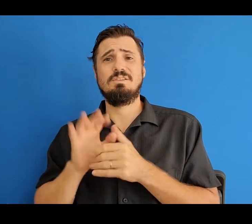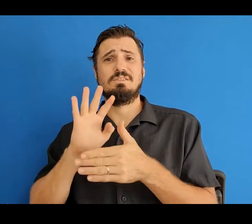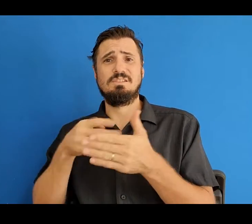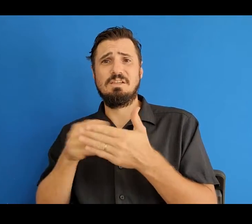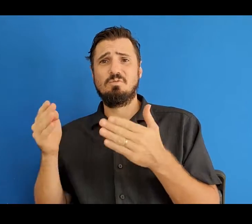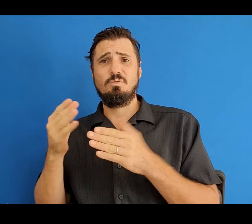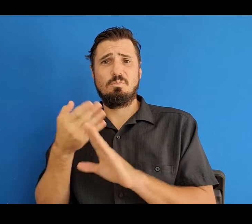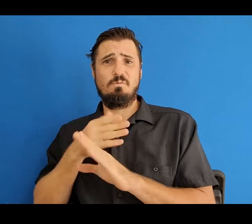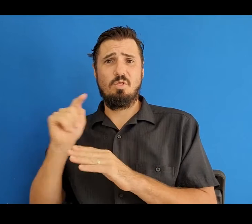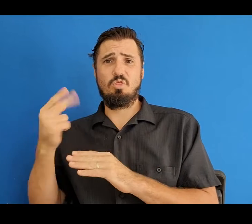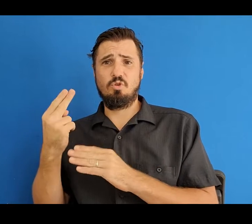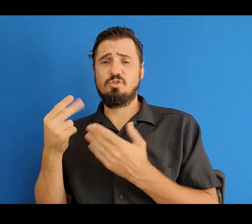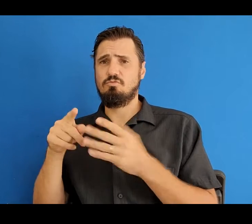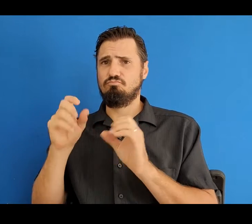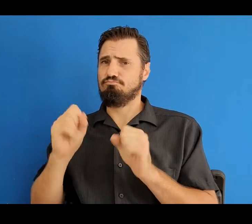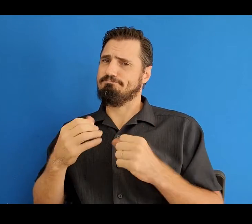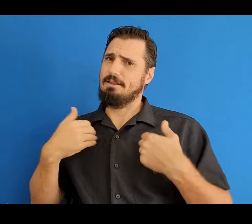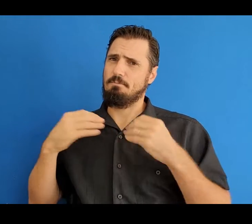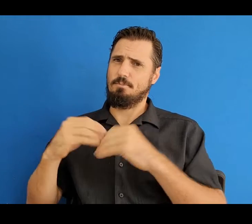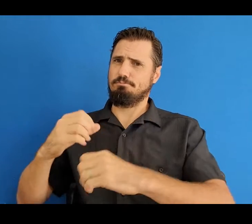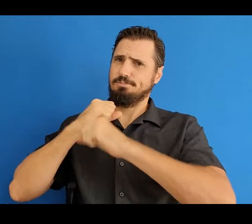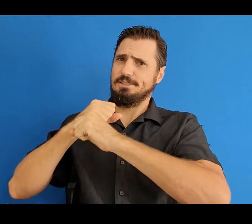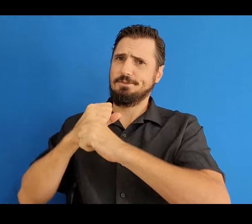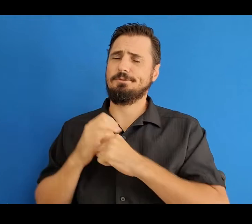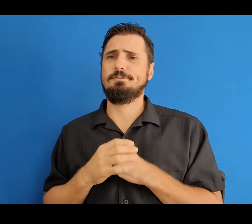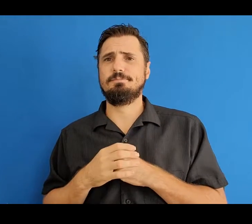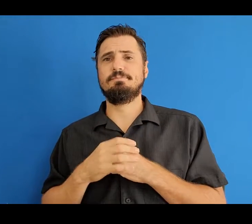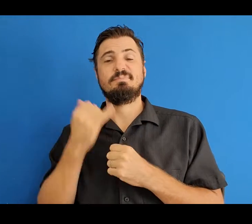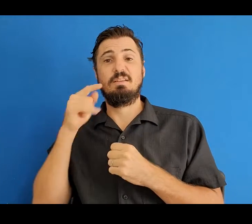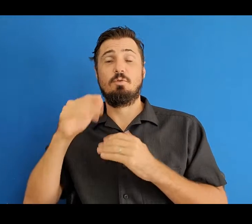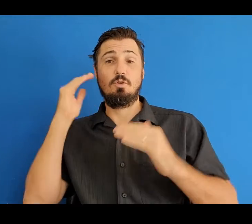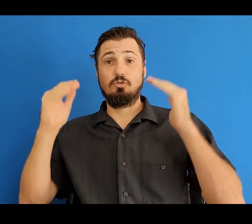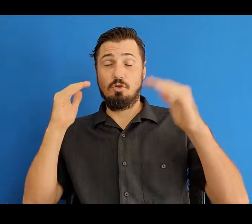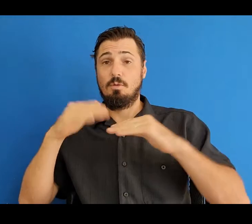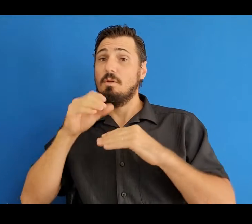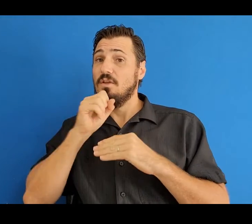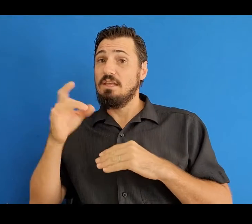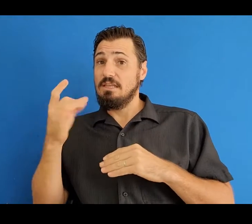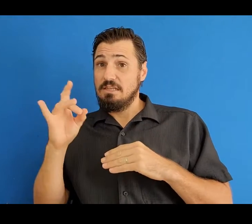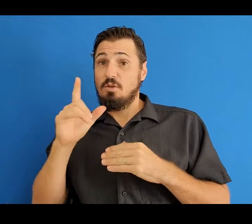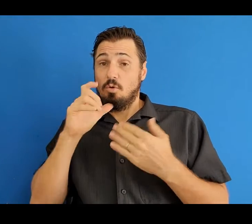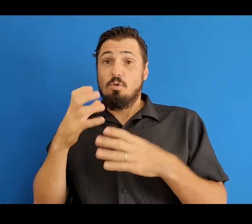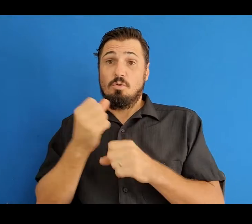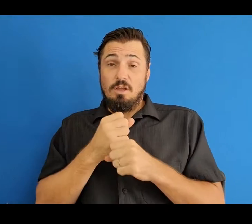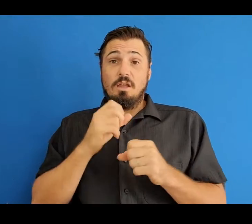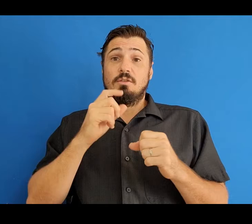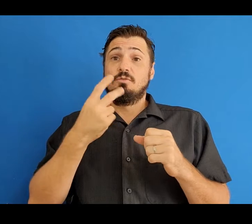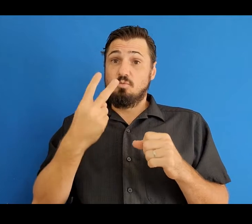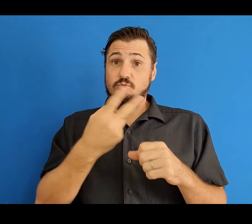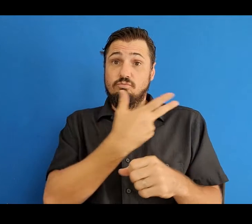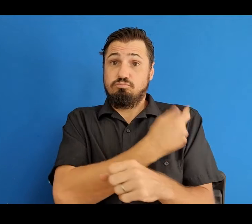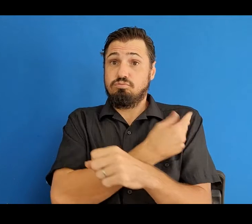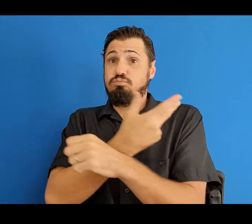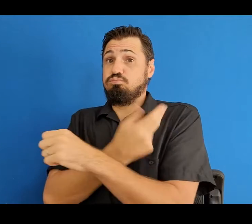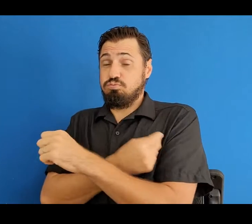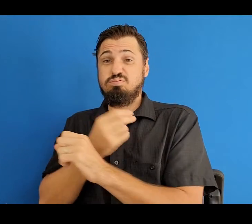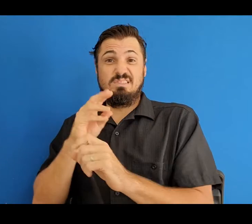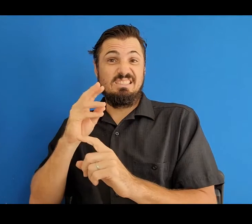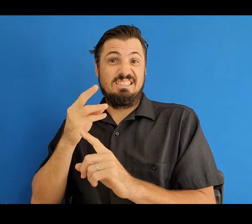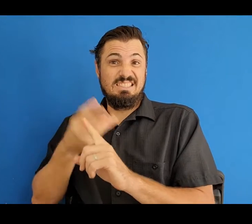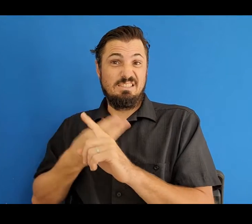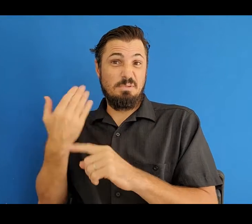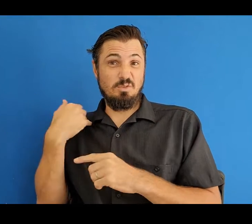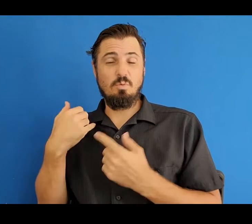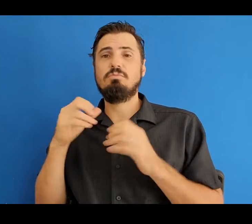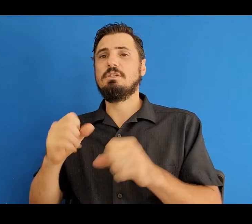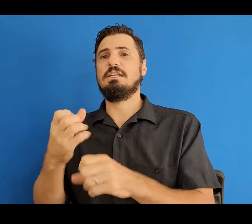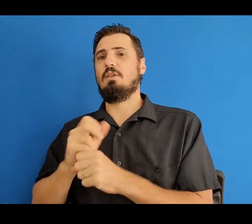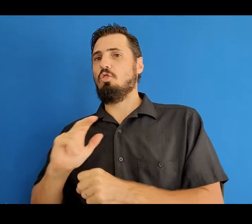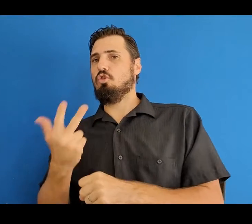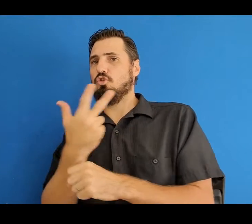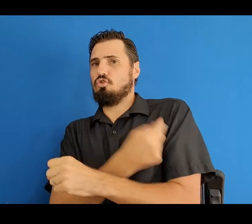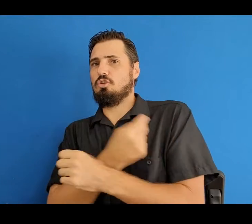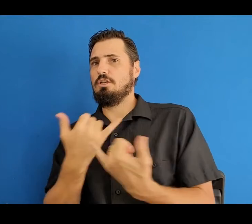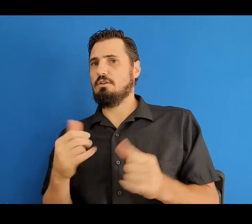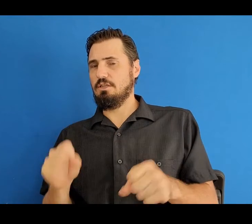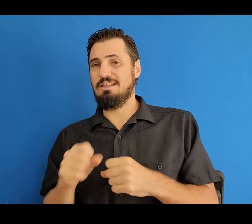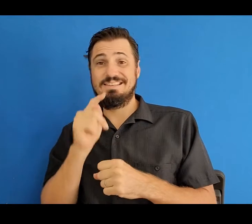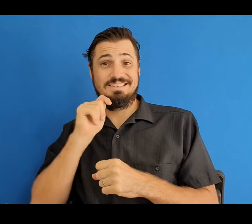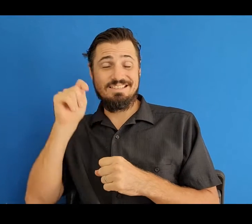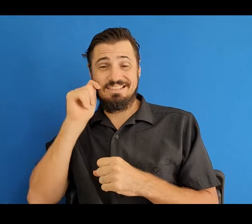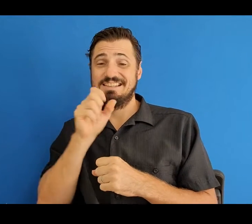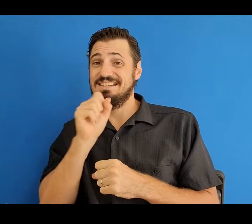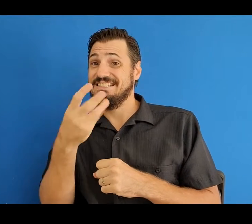Adults 18 and older who completed their initial series of Pfizer or Moderna vaccine at least six months ago should get a booster now. Teenagers aged 16 and 17 who completed their initial